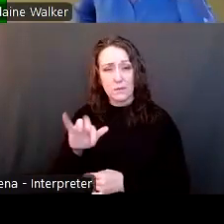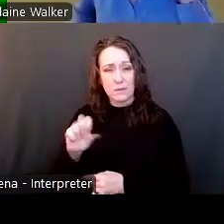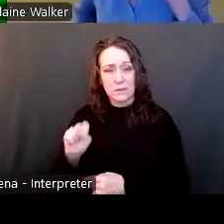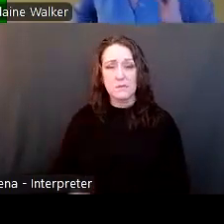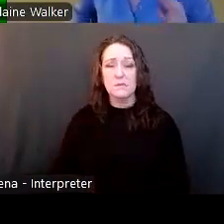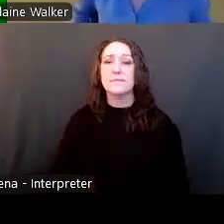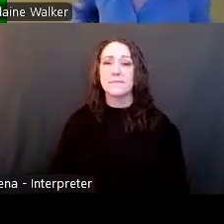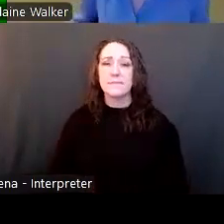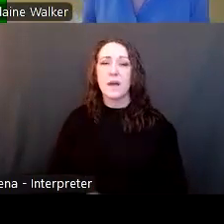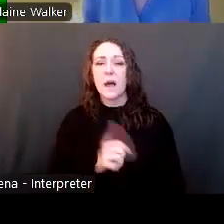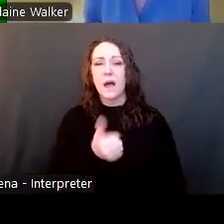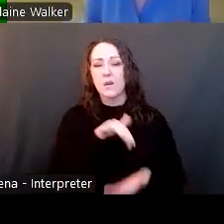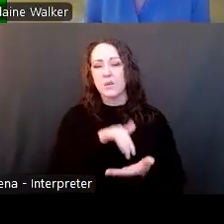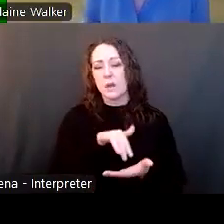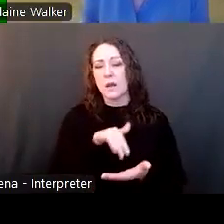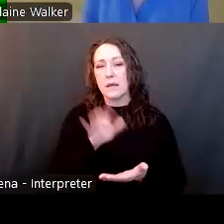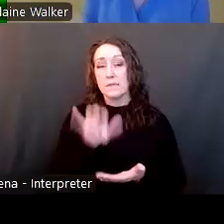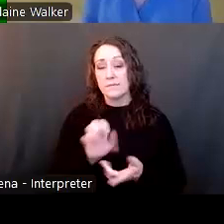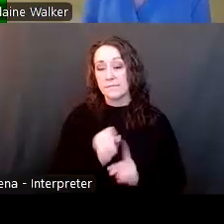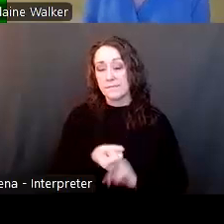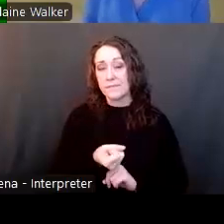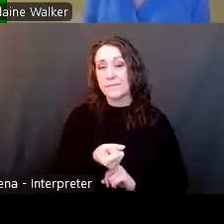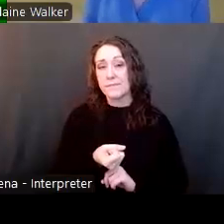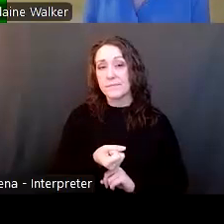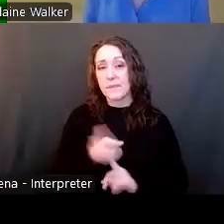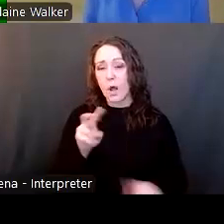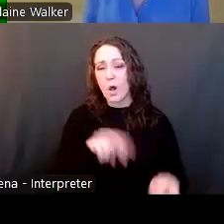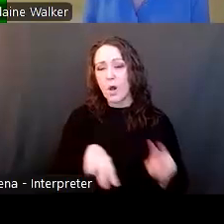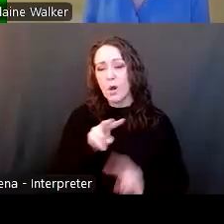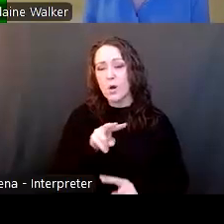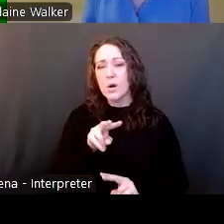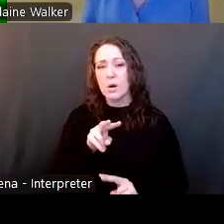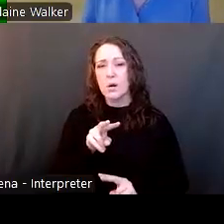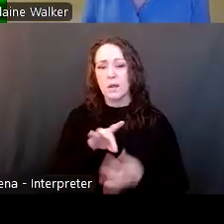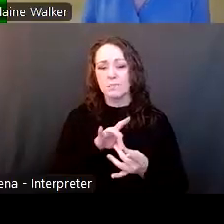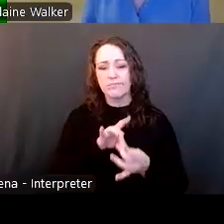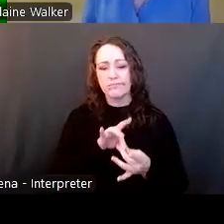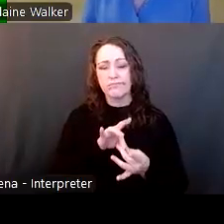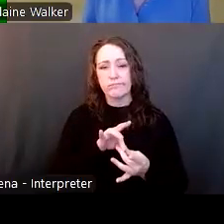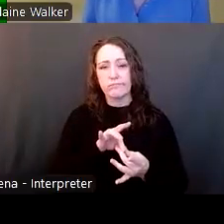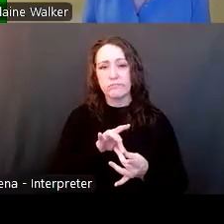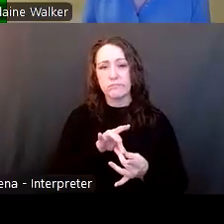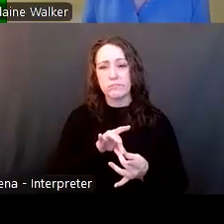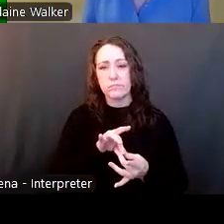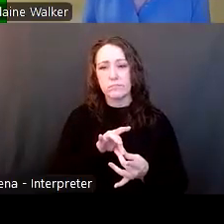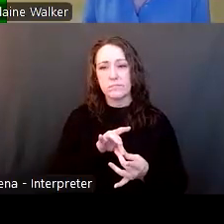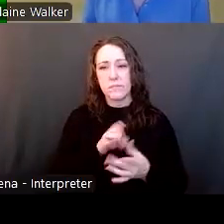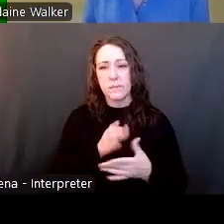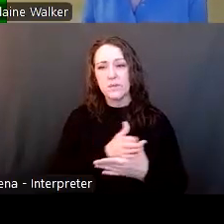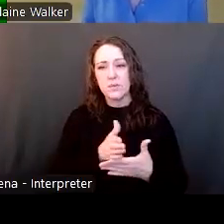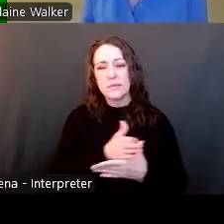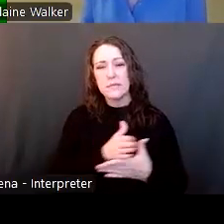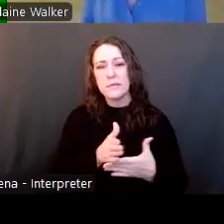another study in this case looking at uh the relationship uh between environmental